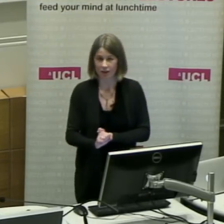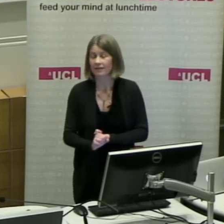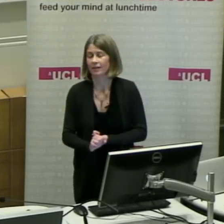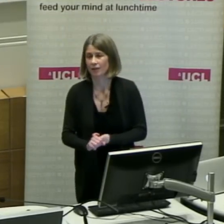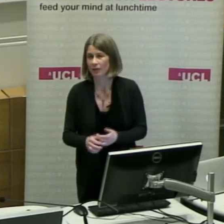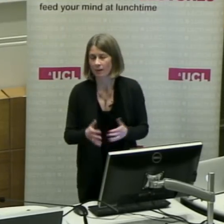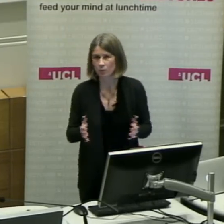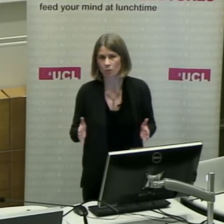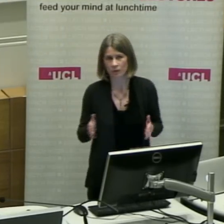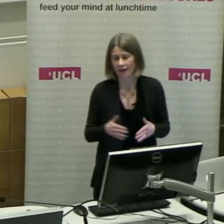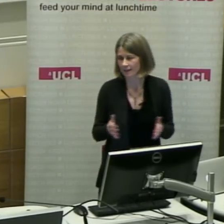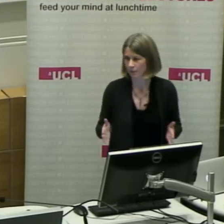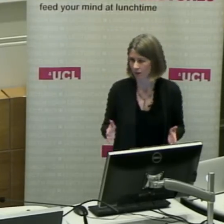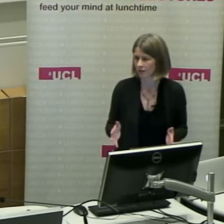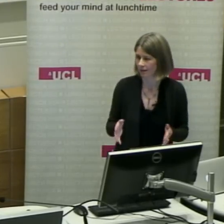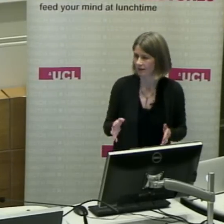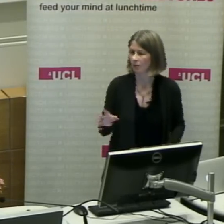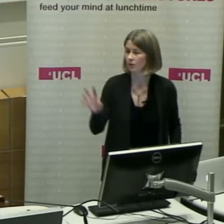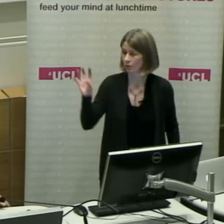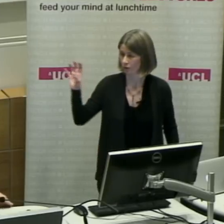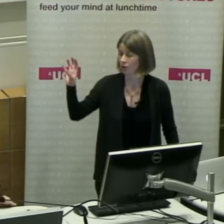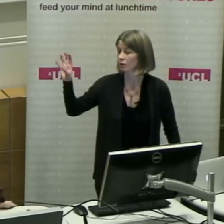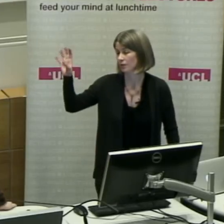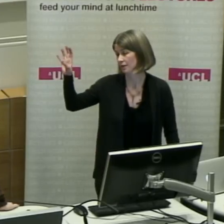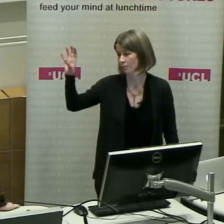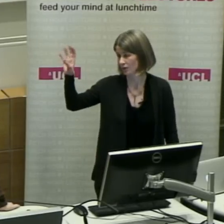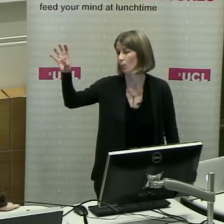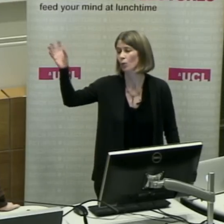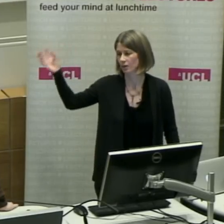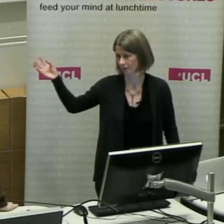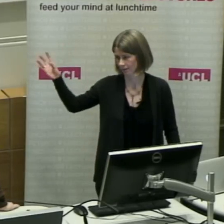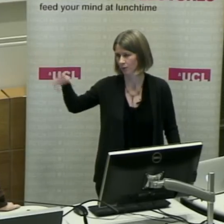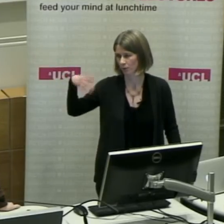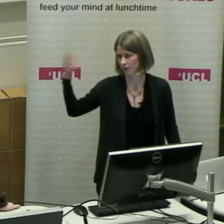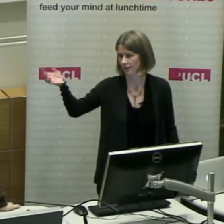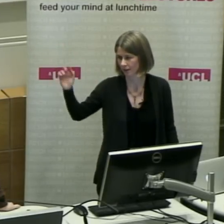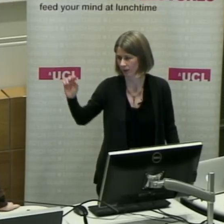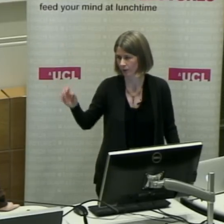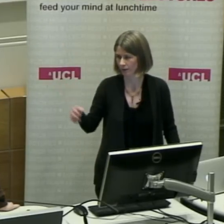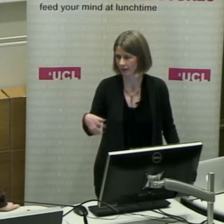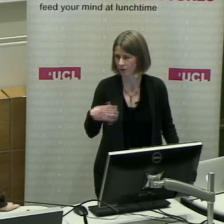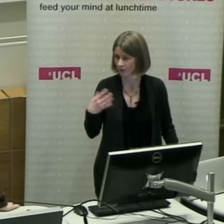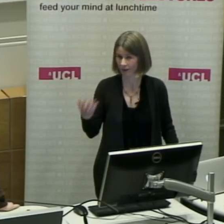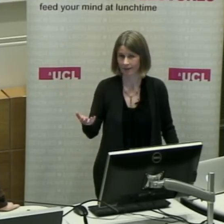Gender. No, that hasn't been looked at in terms of the neural systems supporting language processing.